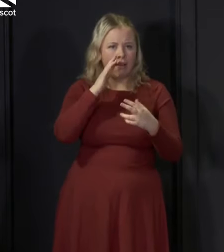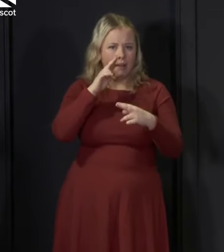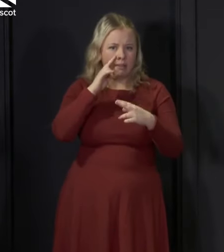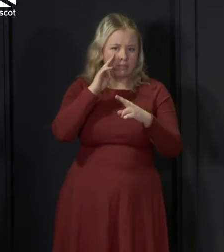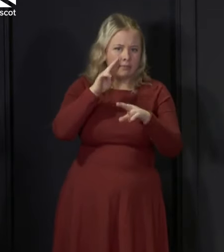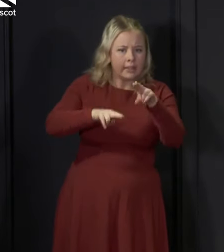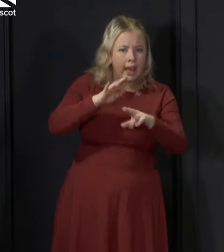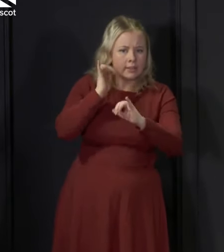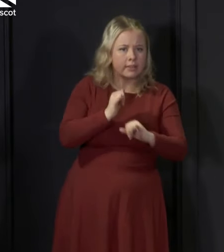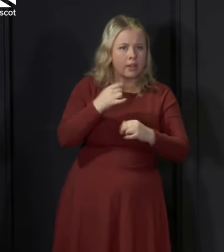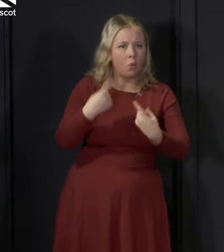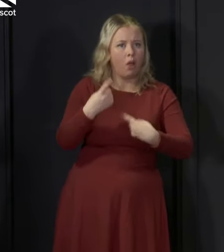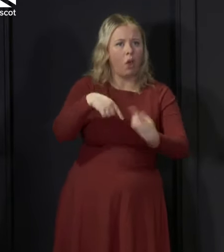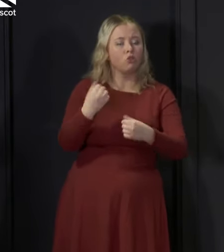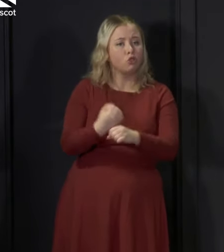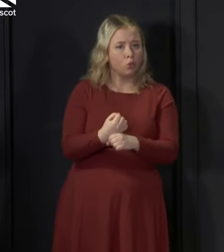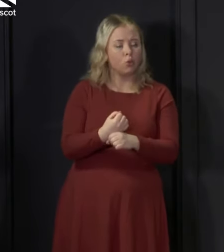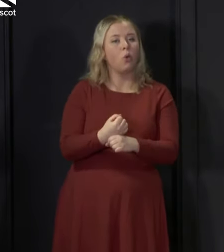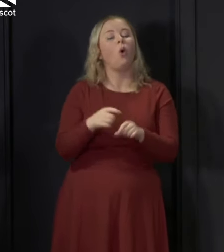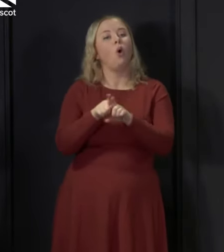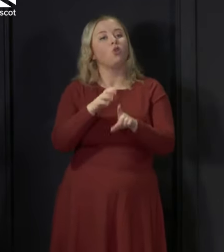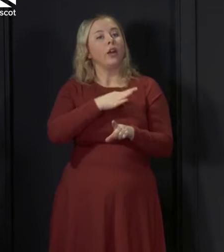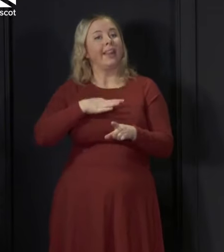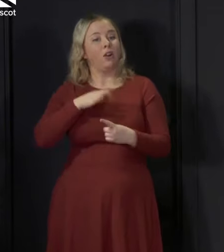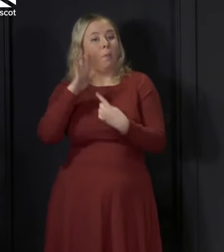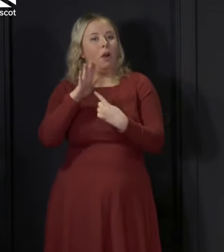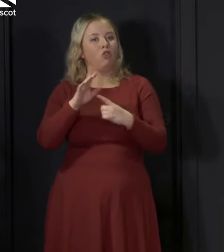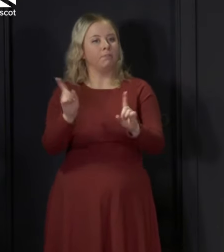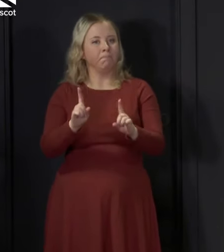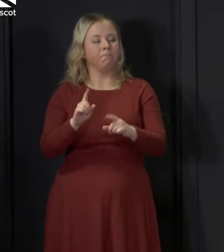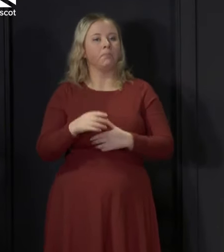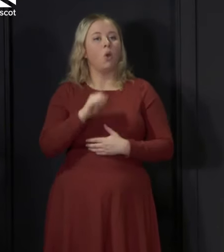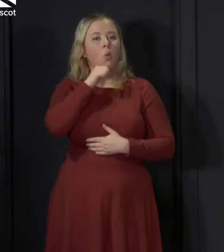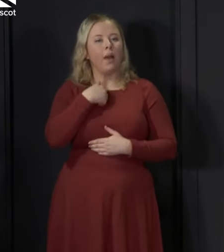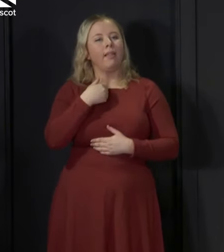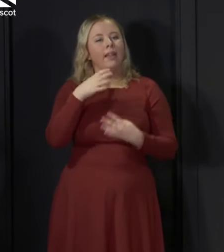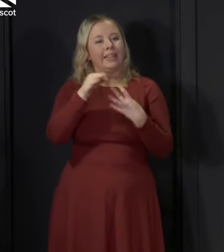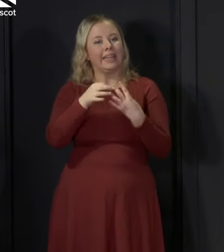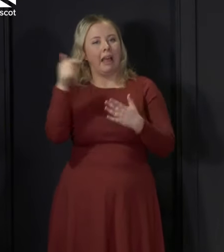for the extension of testing. We will set out more on this in the next day or two, including